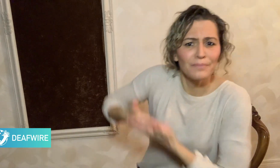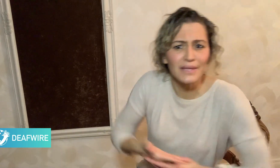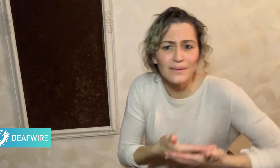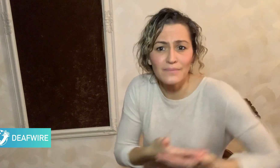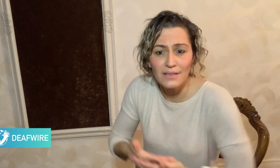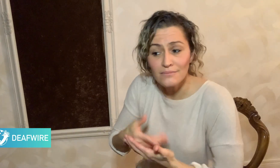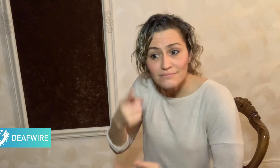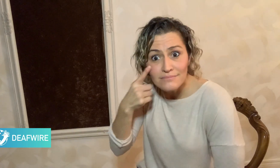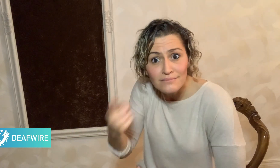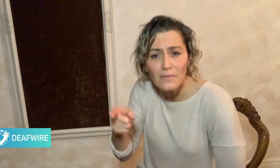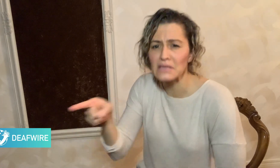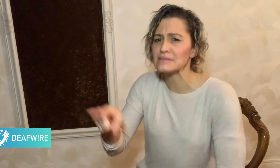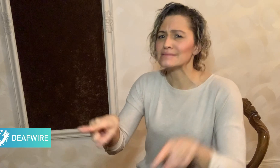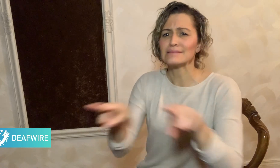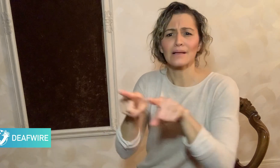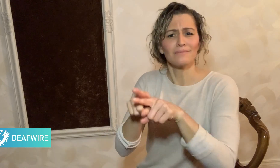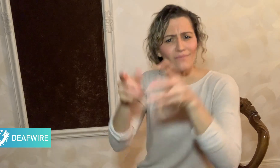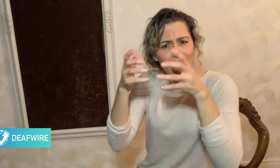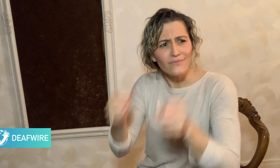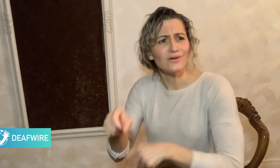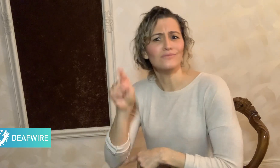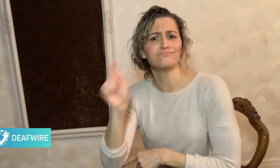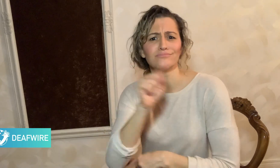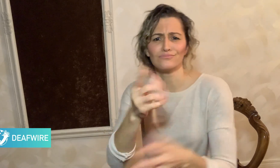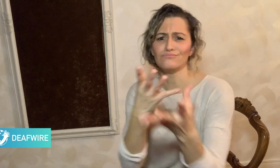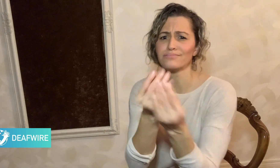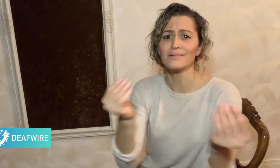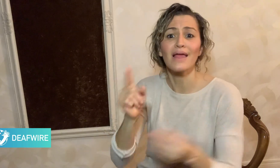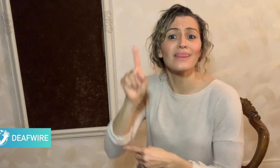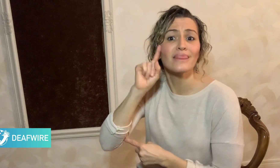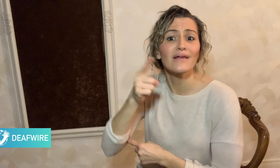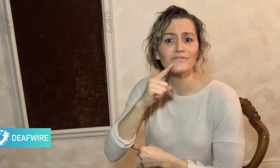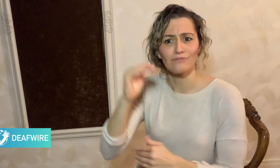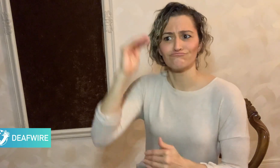to implant them as infants.